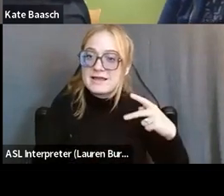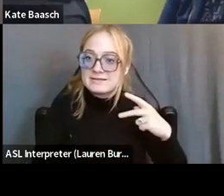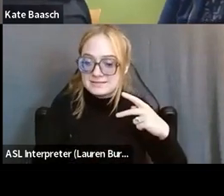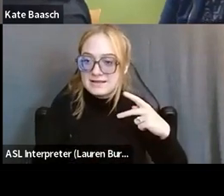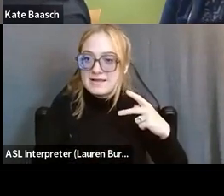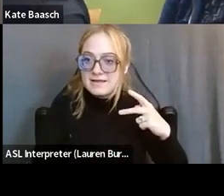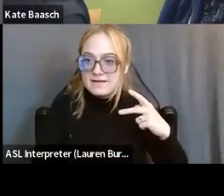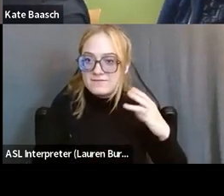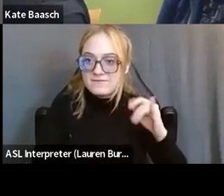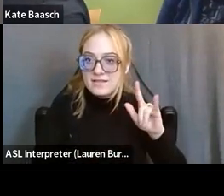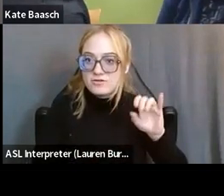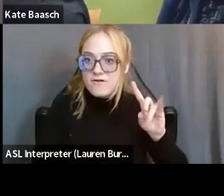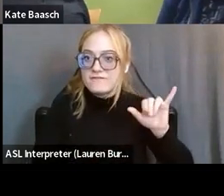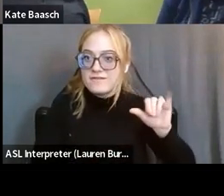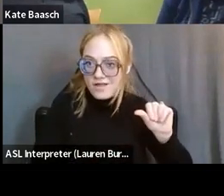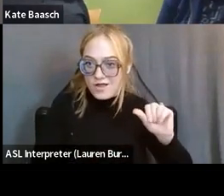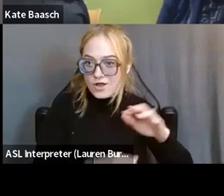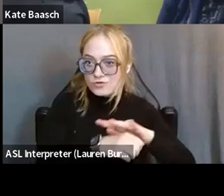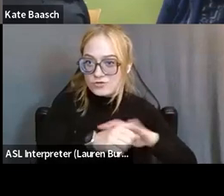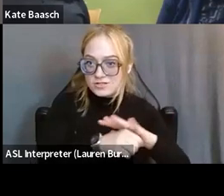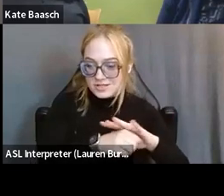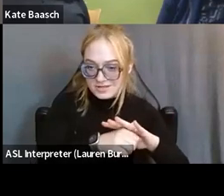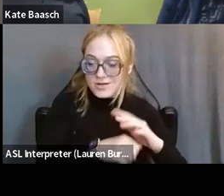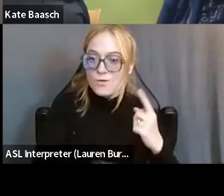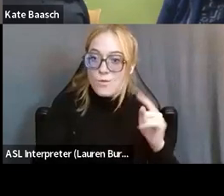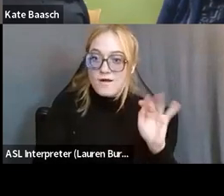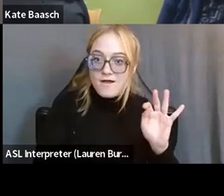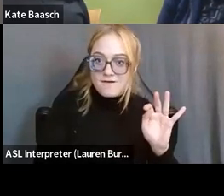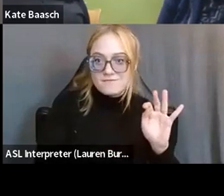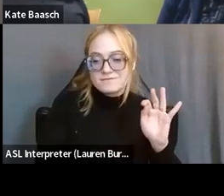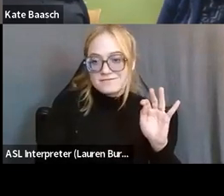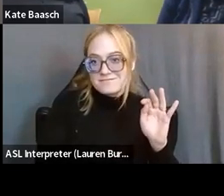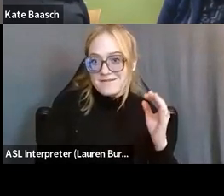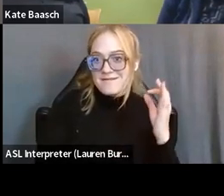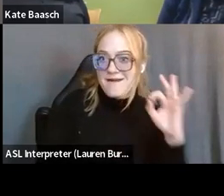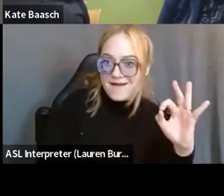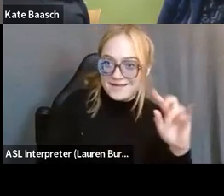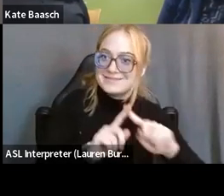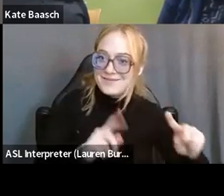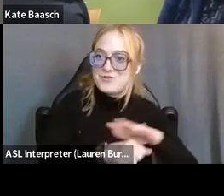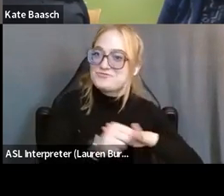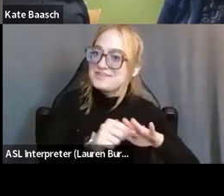So there's nine regions and one of the things that are shared during these calls are working through some issues,